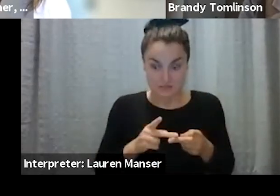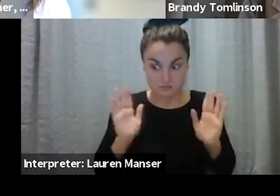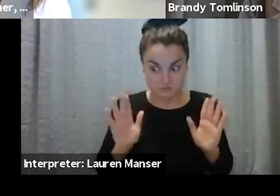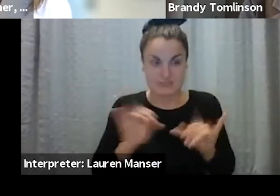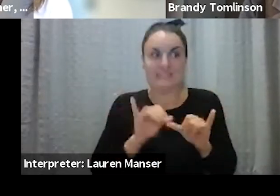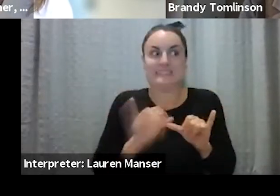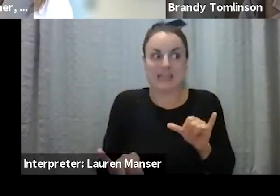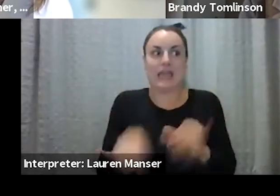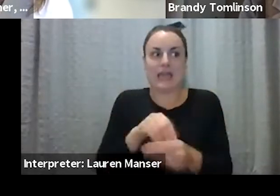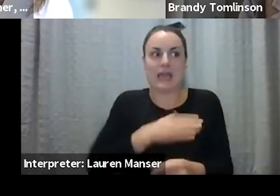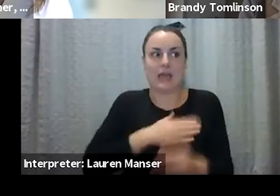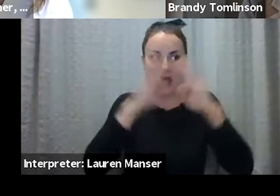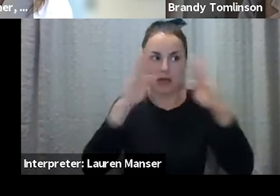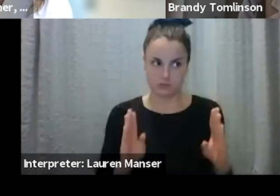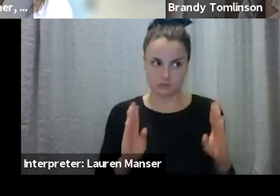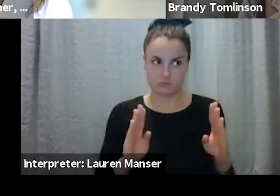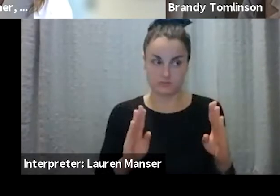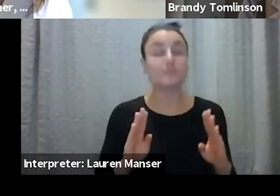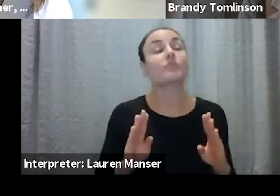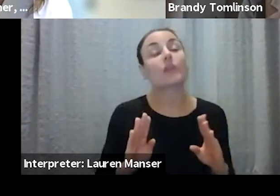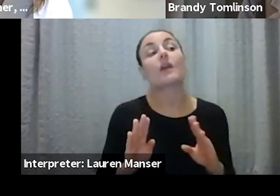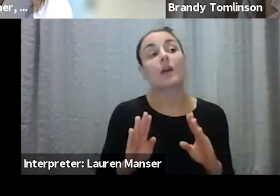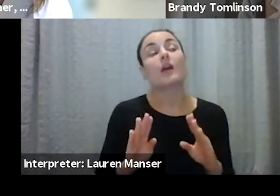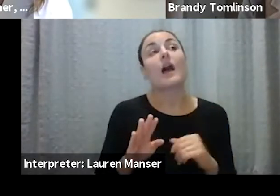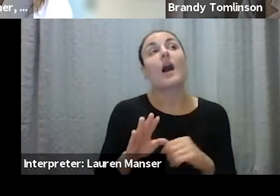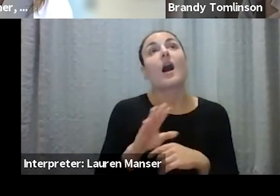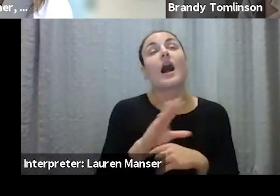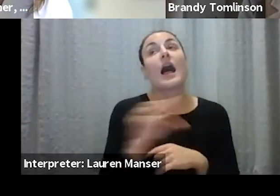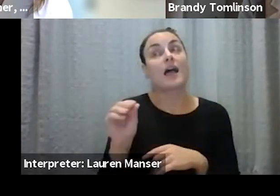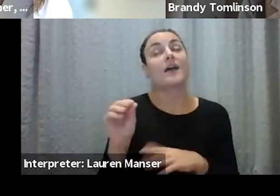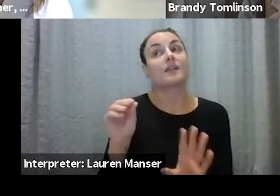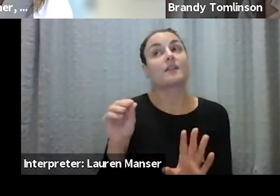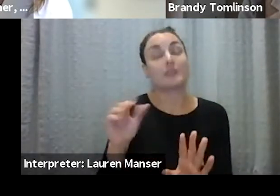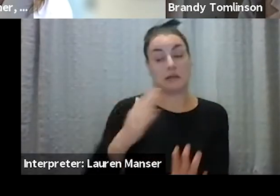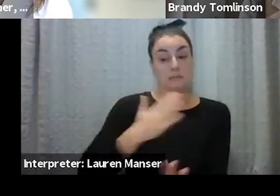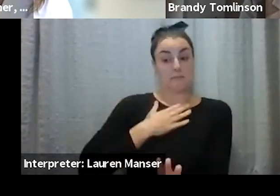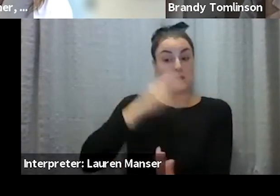And I think he spoke to what a lot of people are feeling these days,